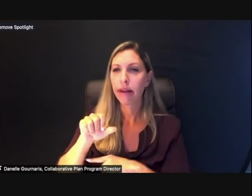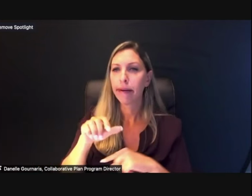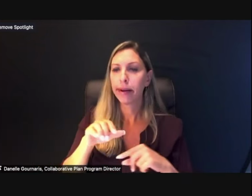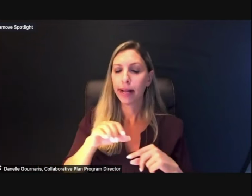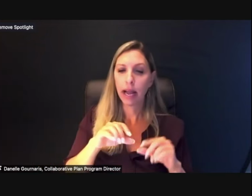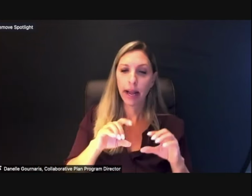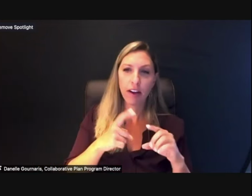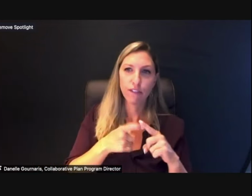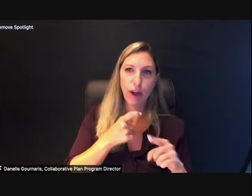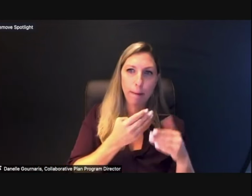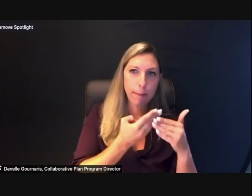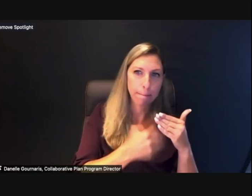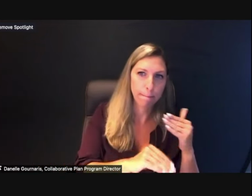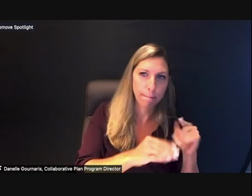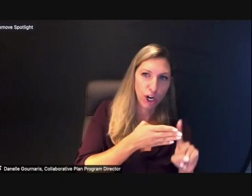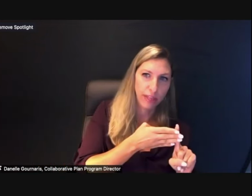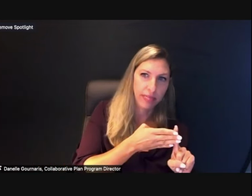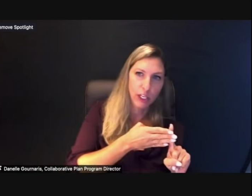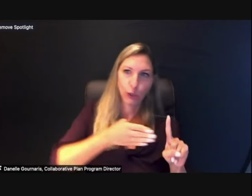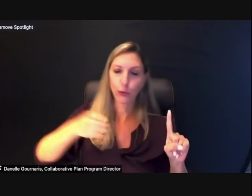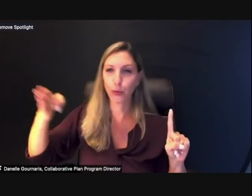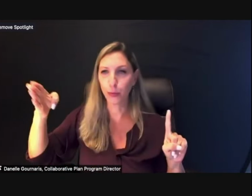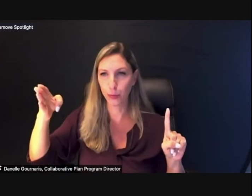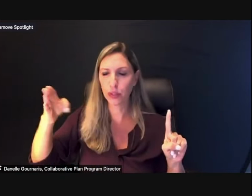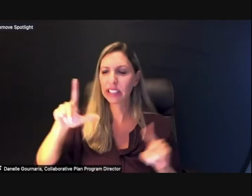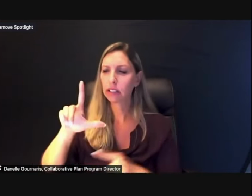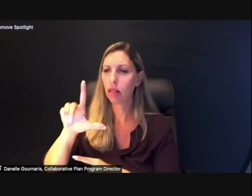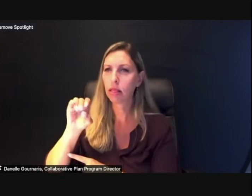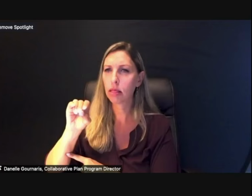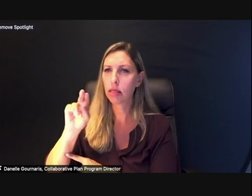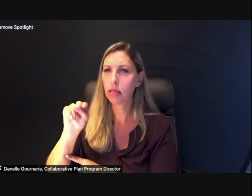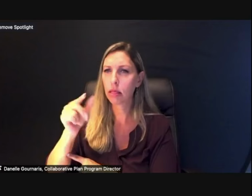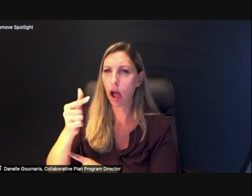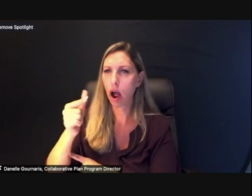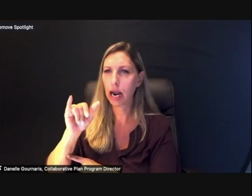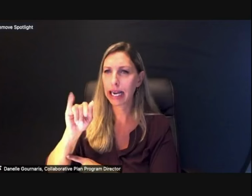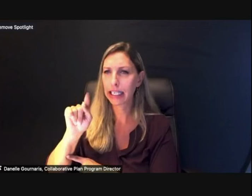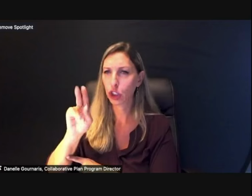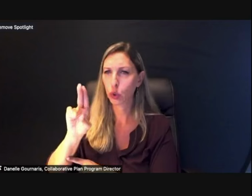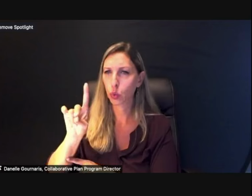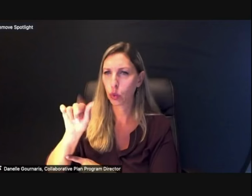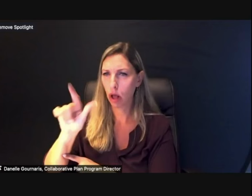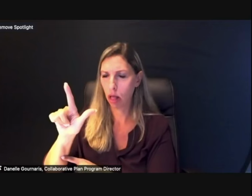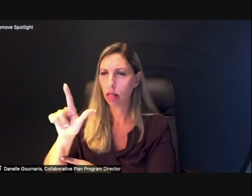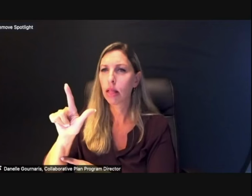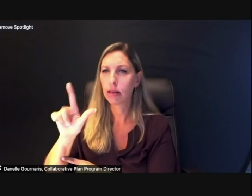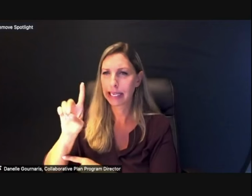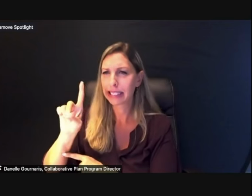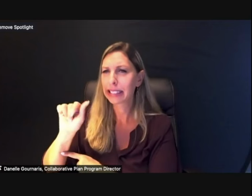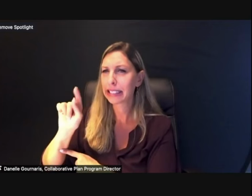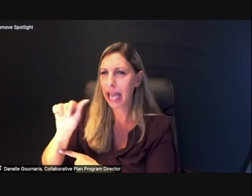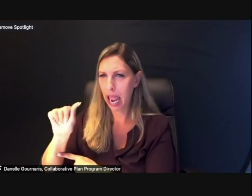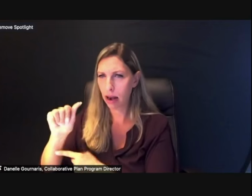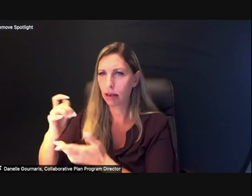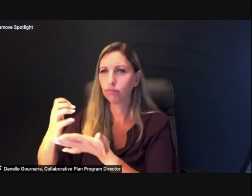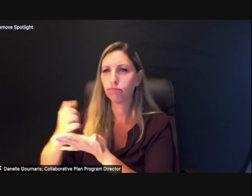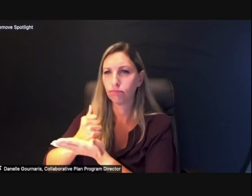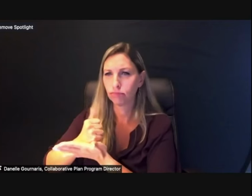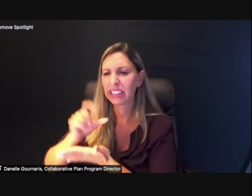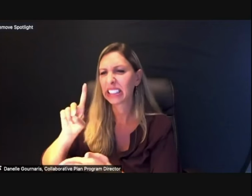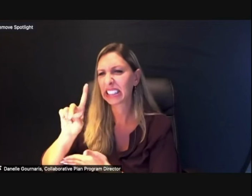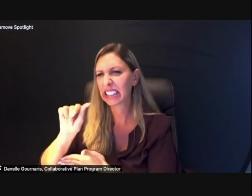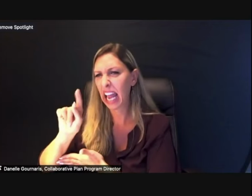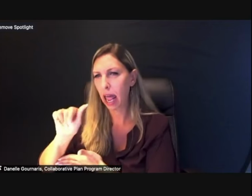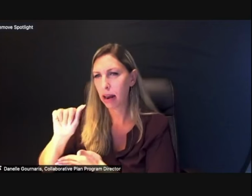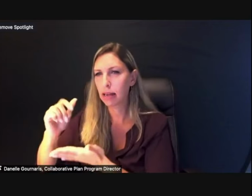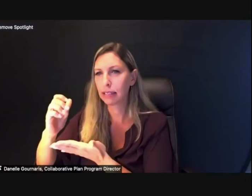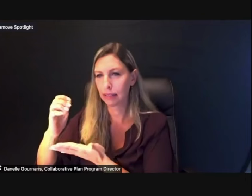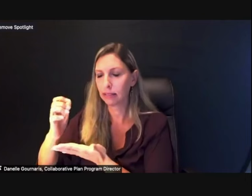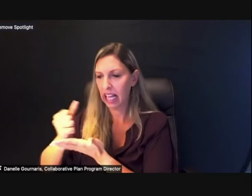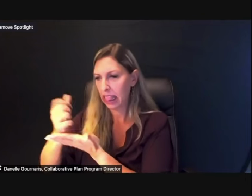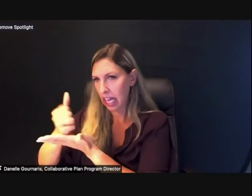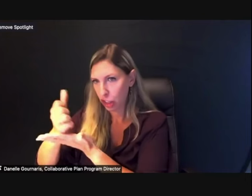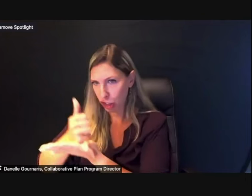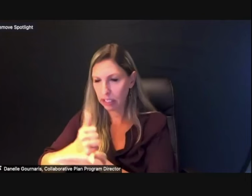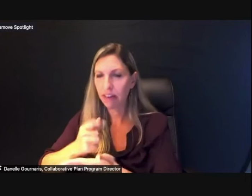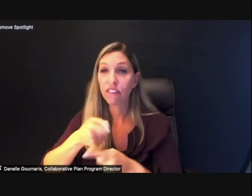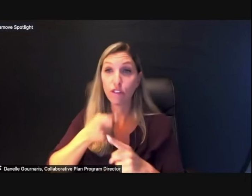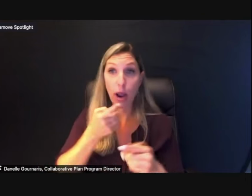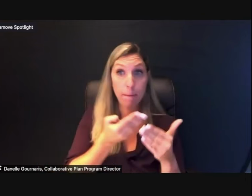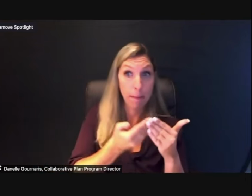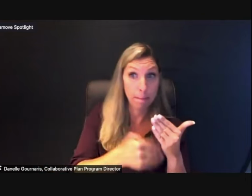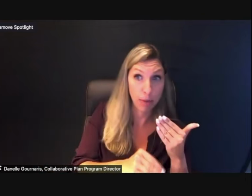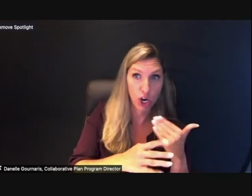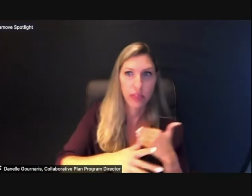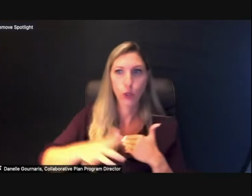SLEDS longitudinal data collection from birth to graduation and work